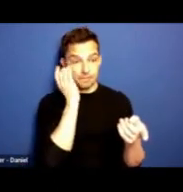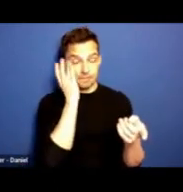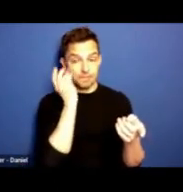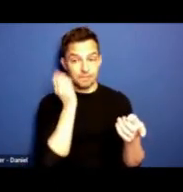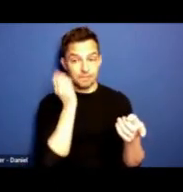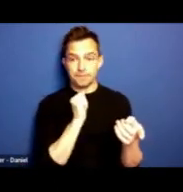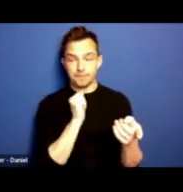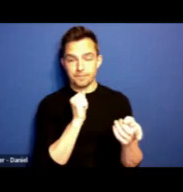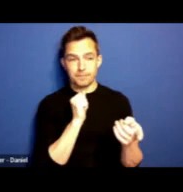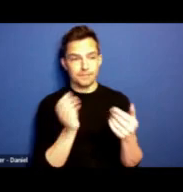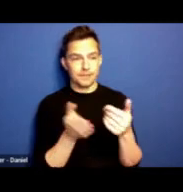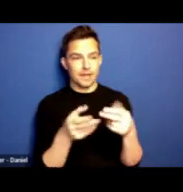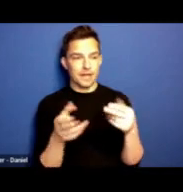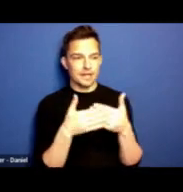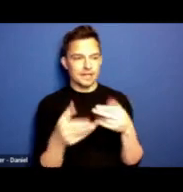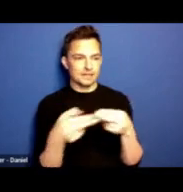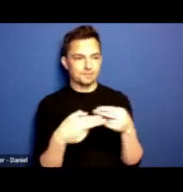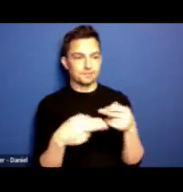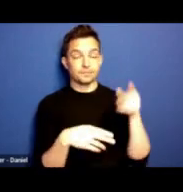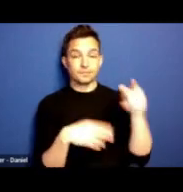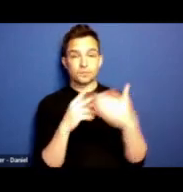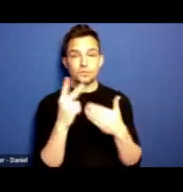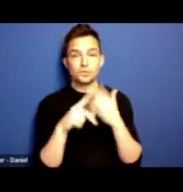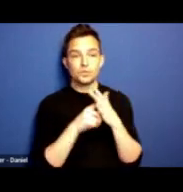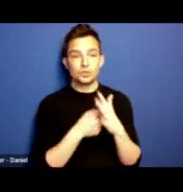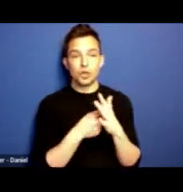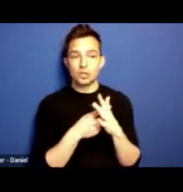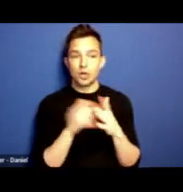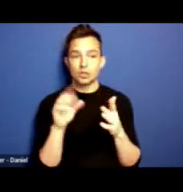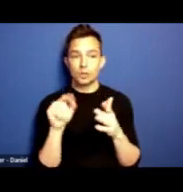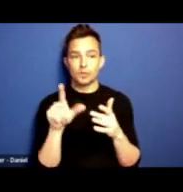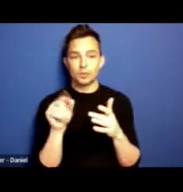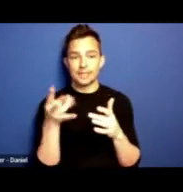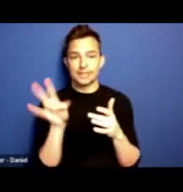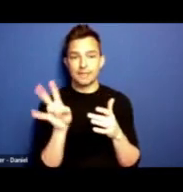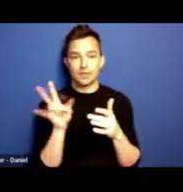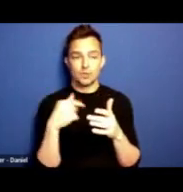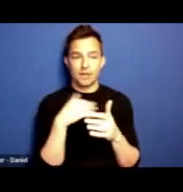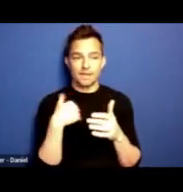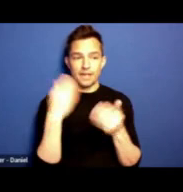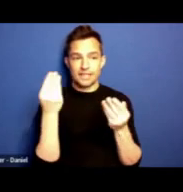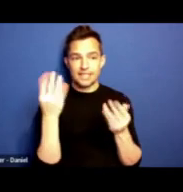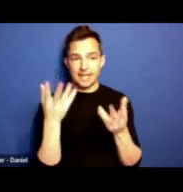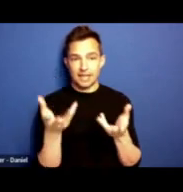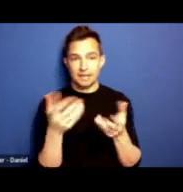and next. So this program started in October 2017. We have data through actually we have